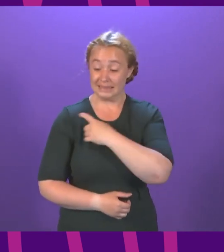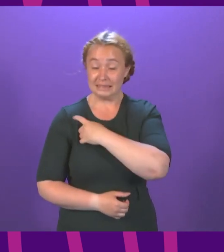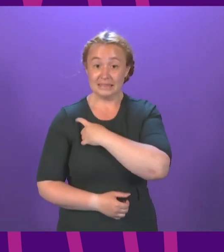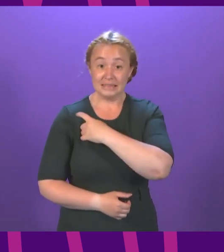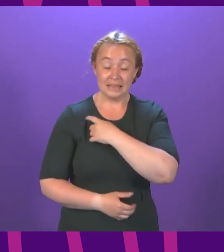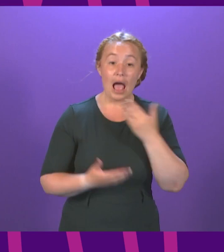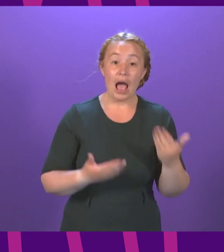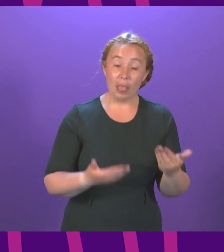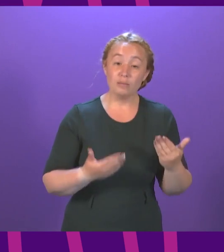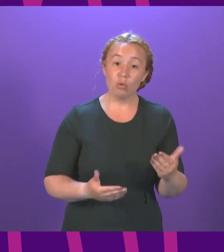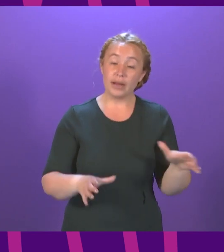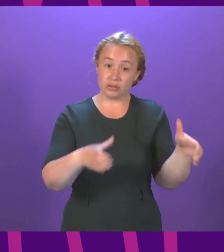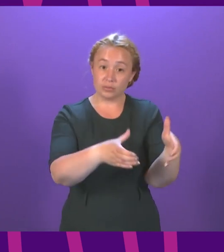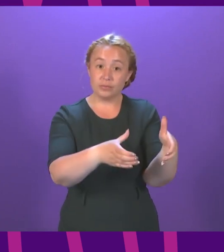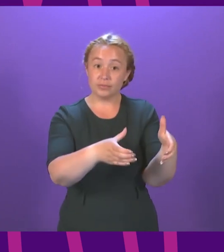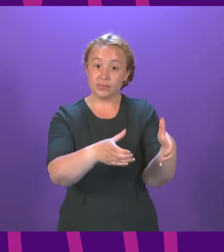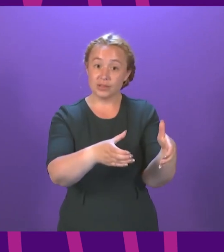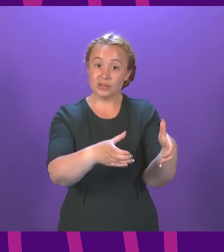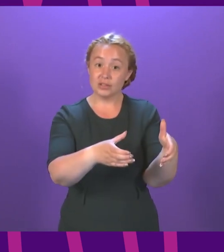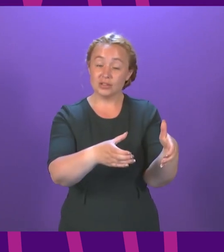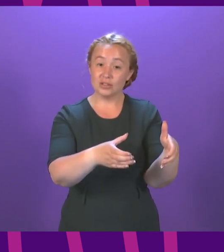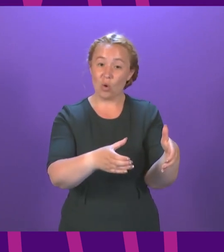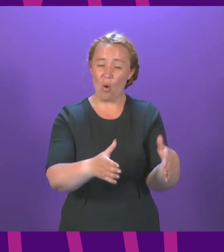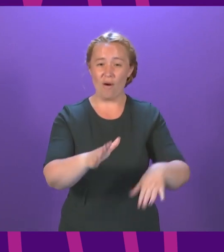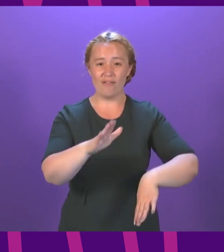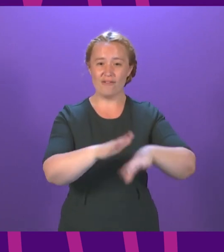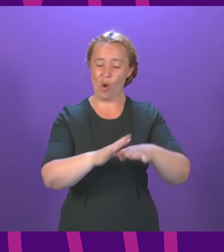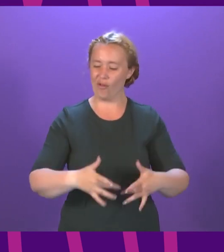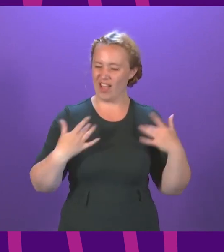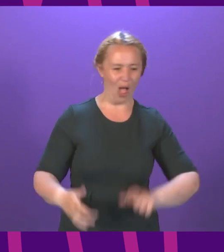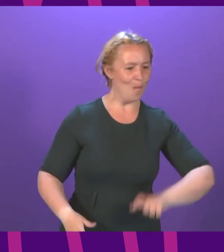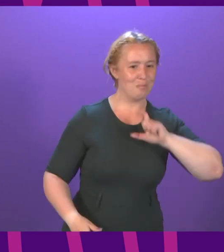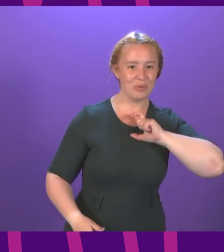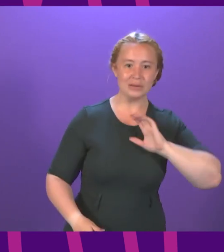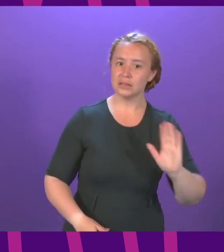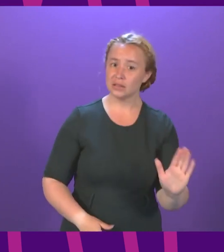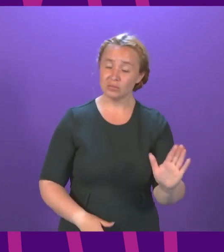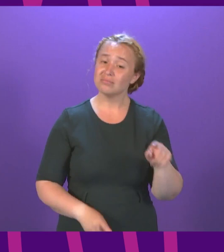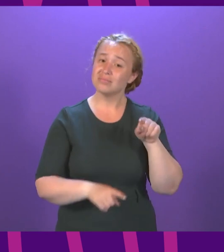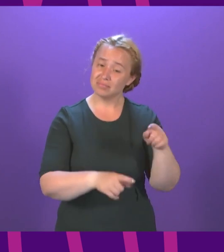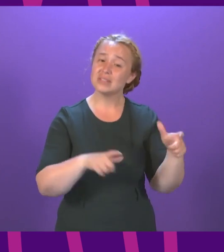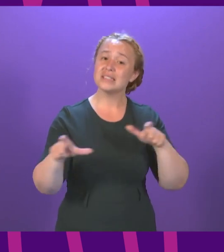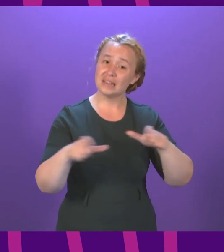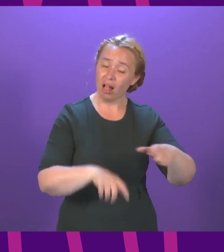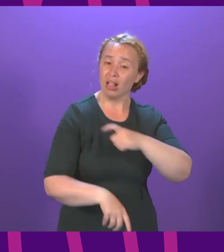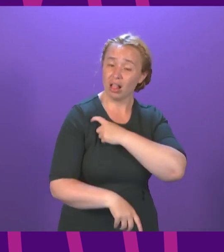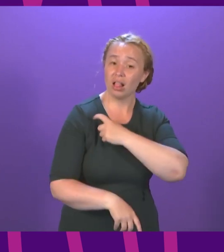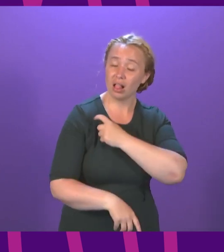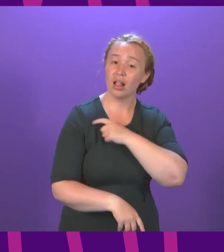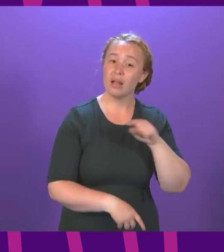for a second that anything that I have said today will take away all of those concerns, because they are real-life concerns. However, I hope that I have given a very strong